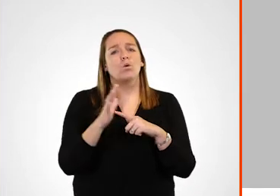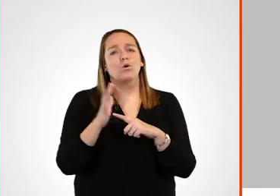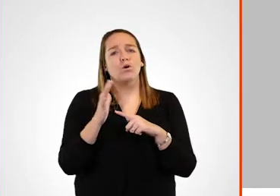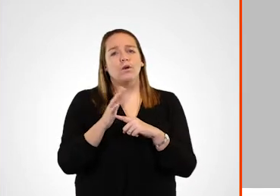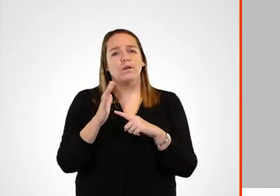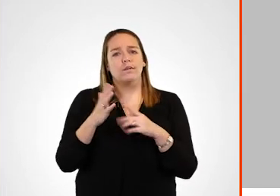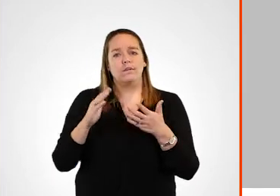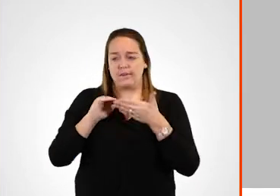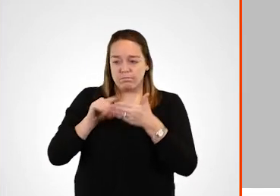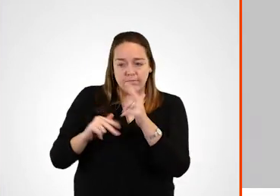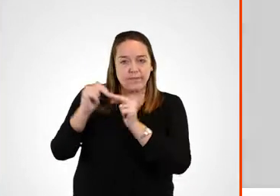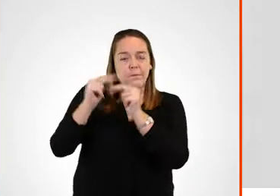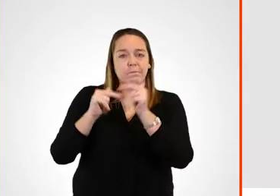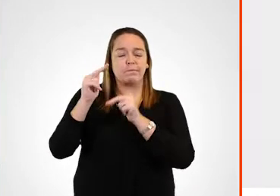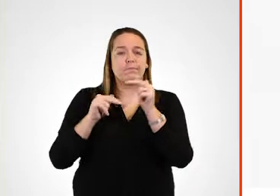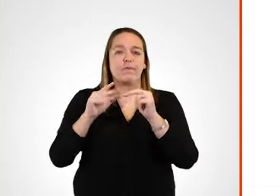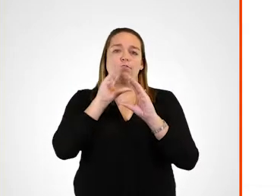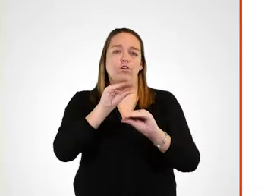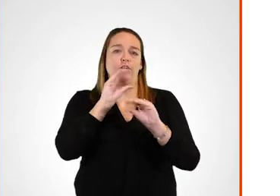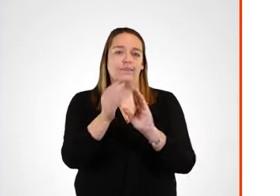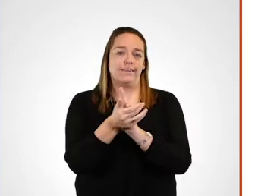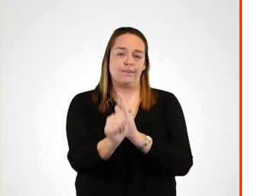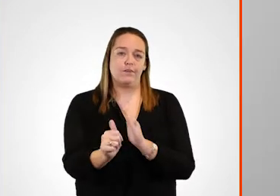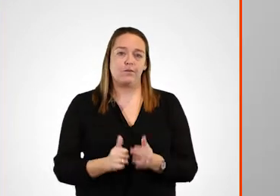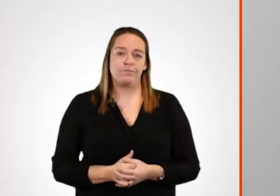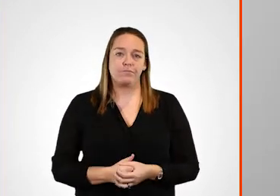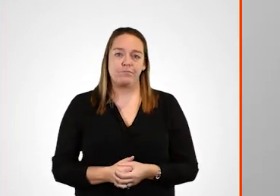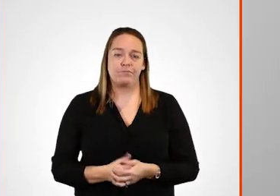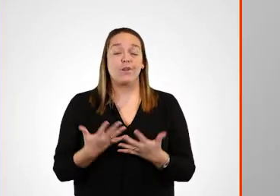develop phonological skills.